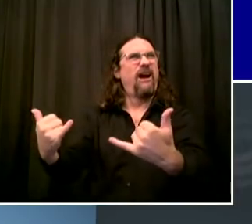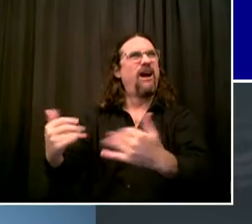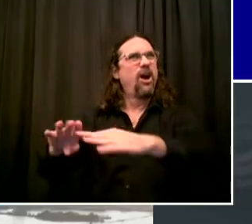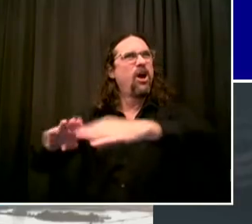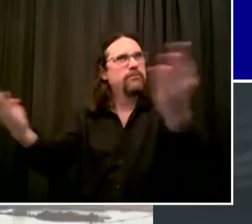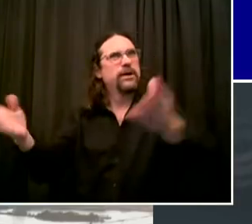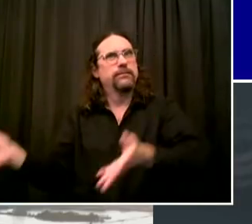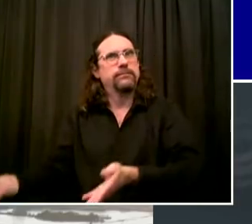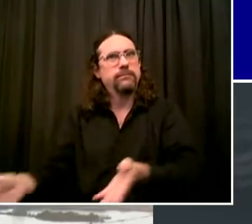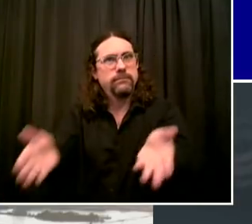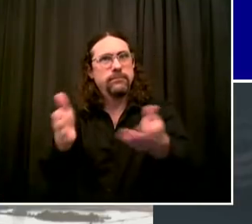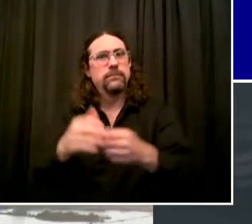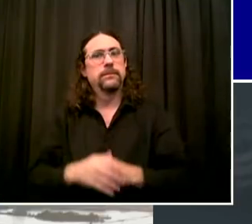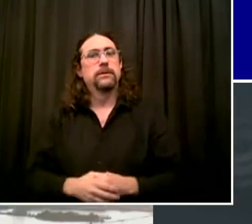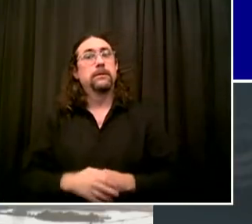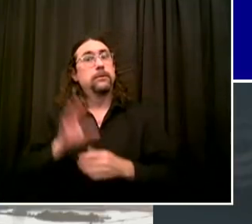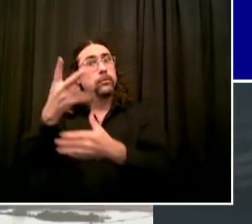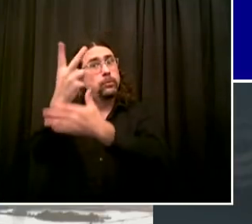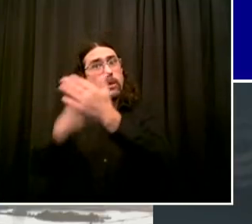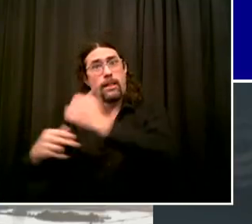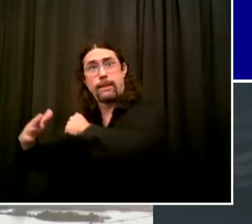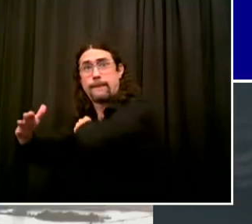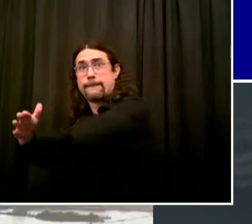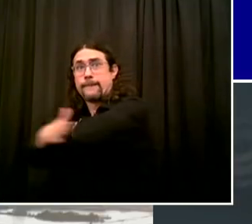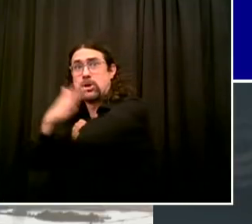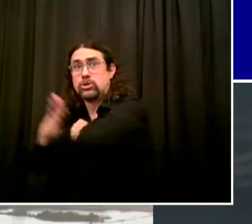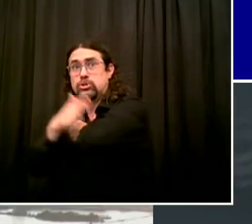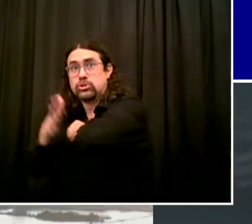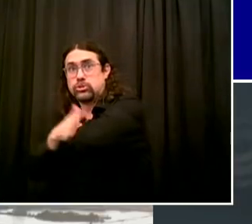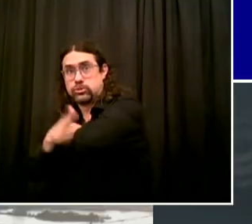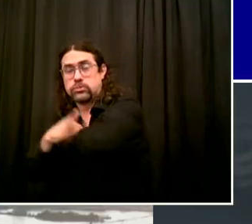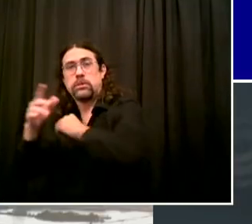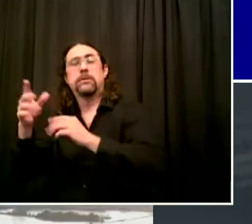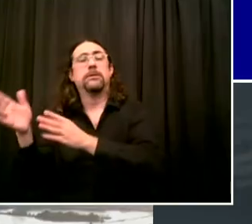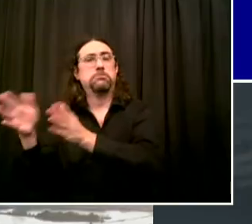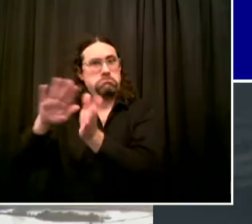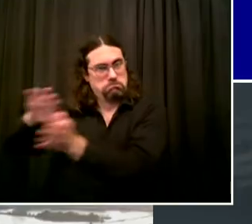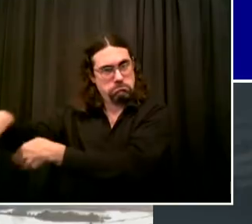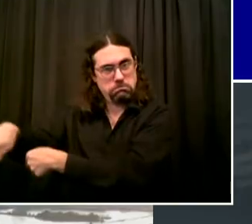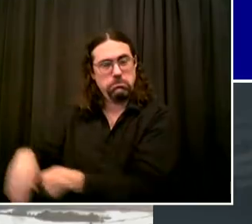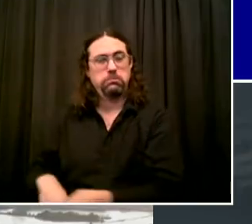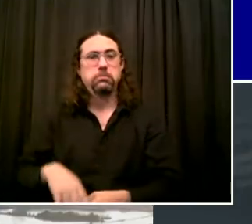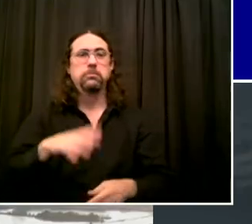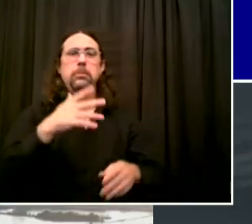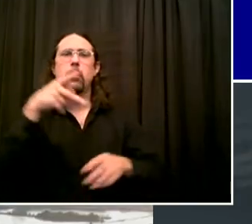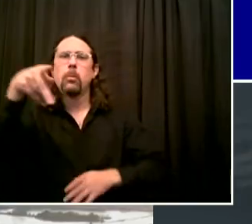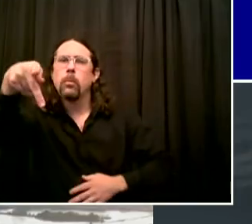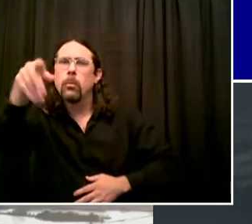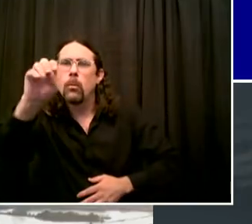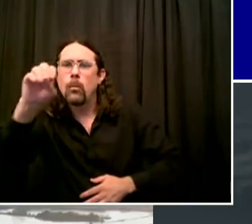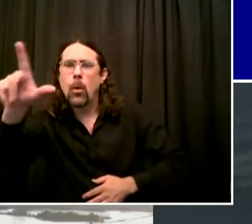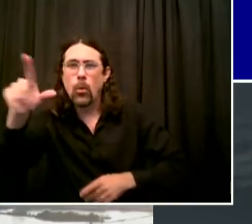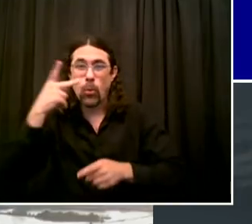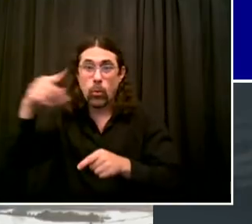TO THE NEXT STEP WITH THE OUTDOOR POOLS AND WE WERE NOT SURE IF